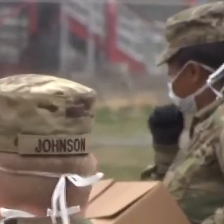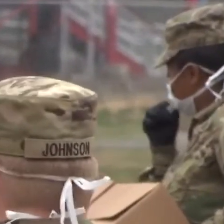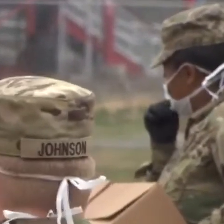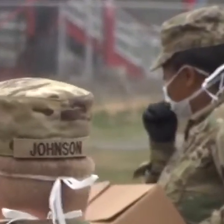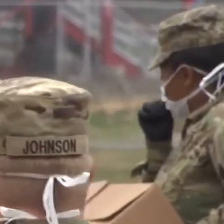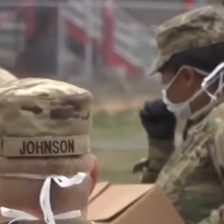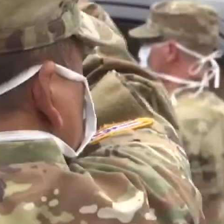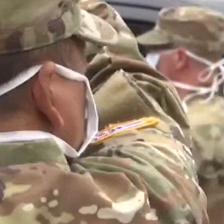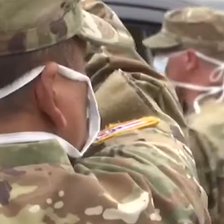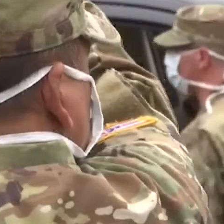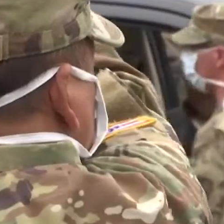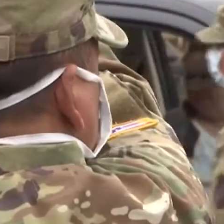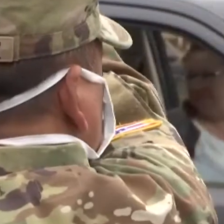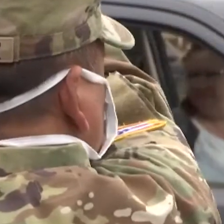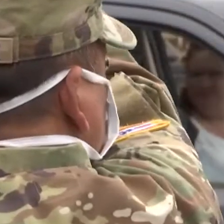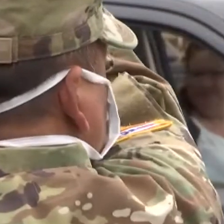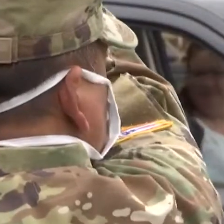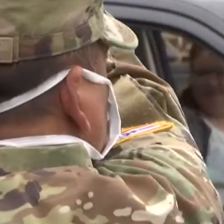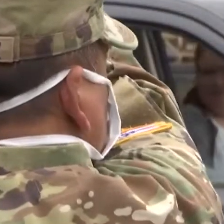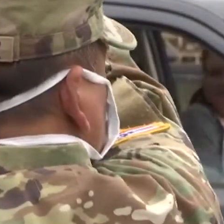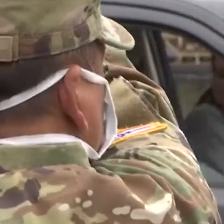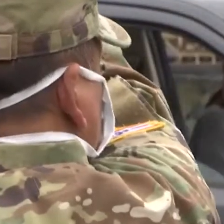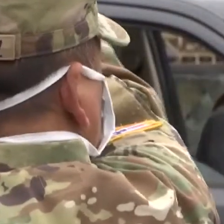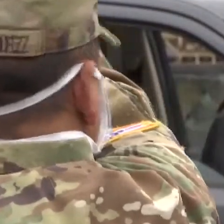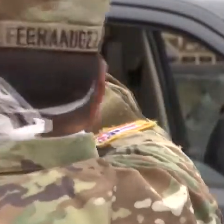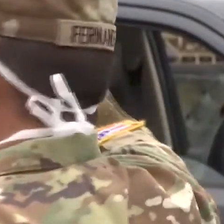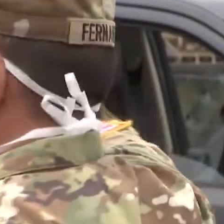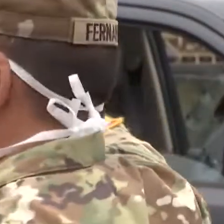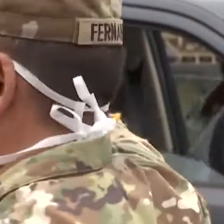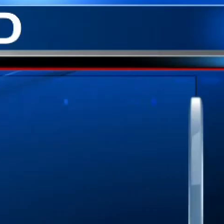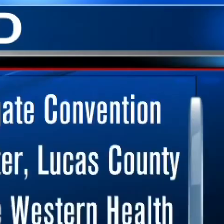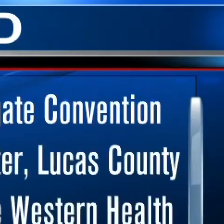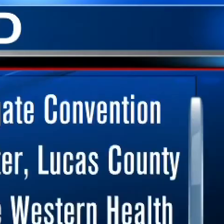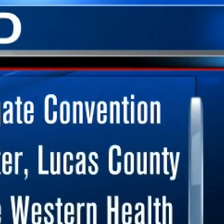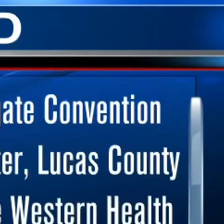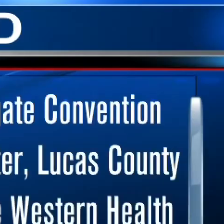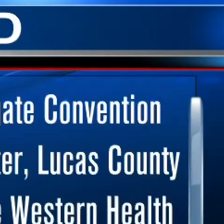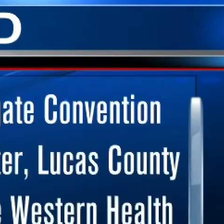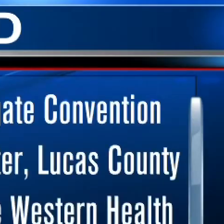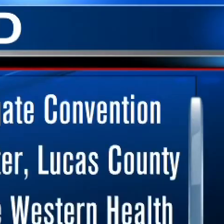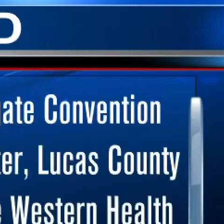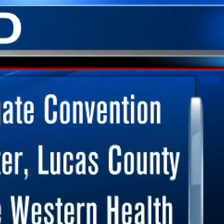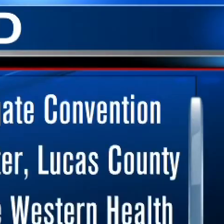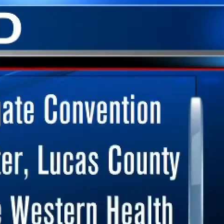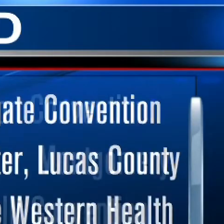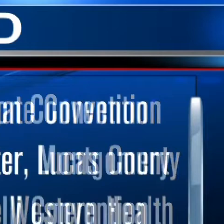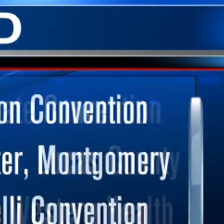STATE SOON EXPECTS AS MANY AS 10K NEW CASES EVERY DAY SO TWICE AS MANY HOSPITAL BEDS ARE NEEDED.6 SITES WERE IDENTIFIED TO PROVIDE EXPANDED